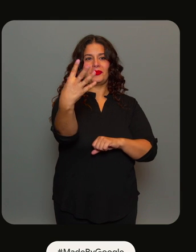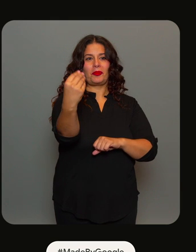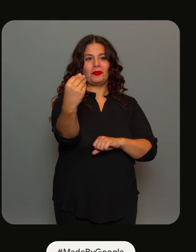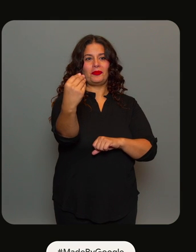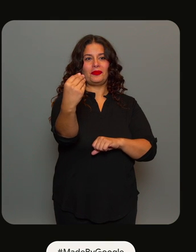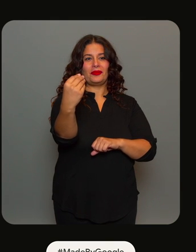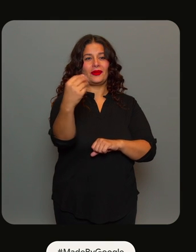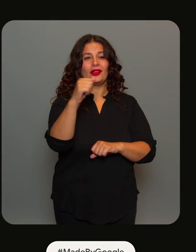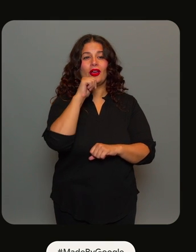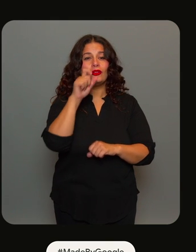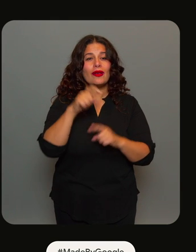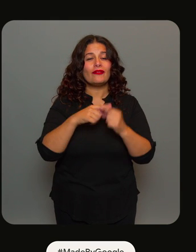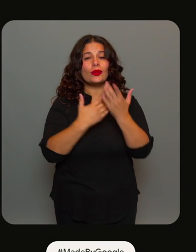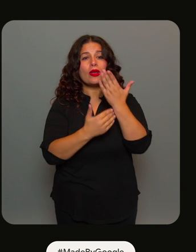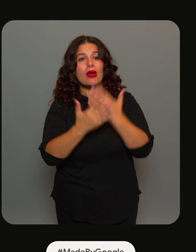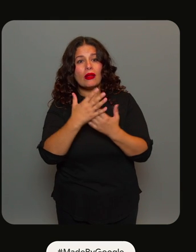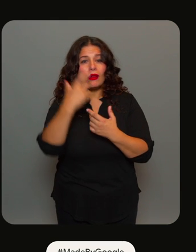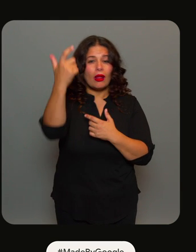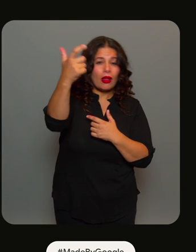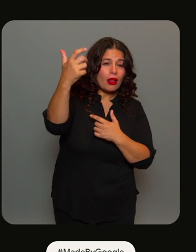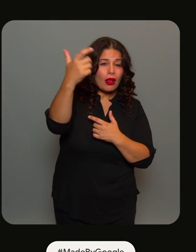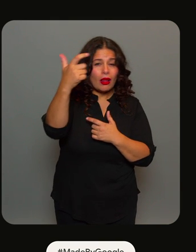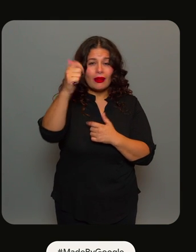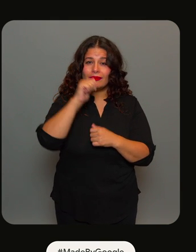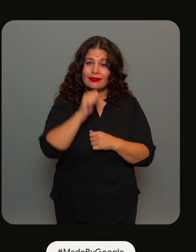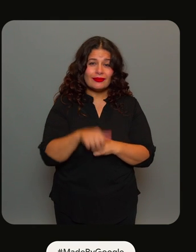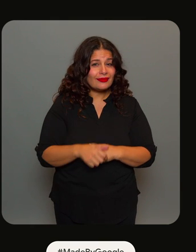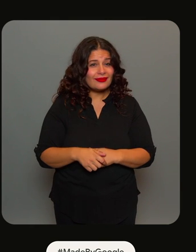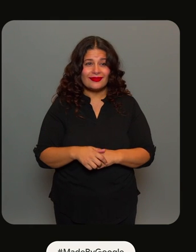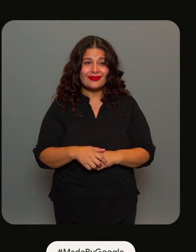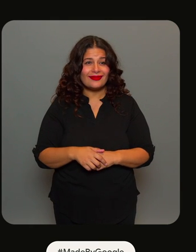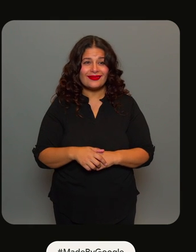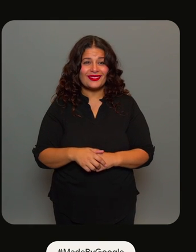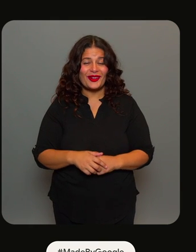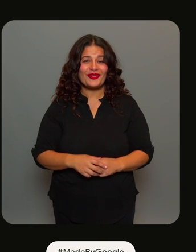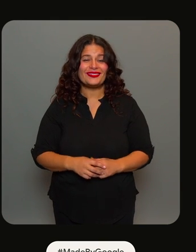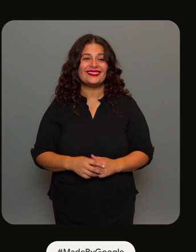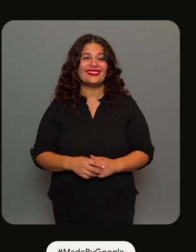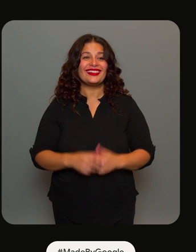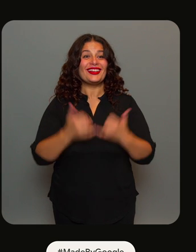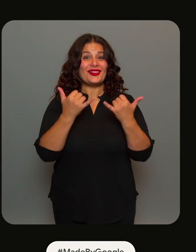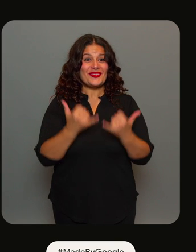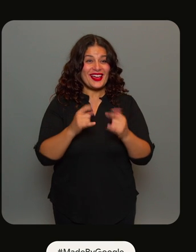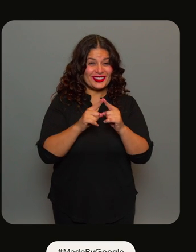No more selfie arm in the group pic. If you want to make your photo absolutely perfect, open it on